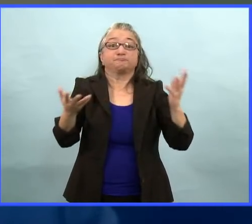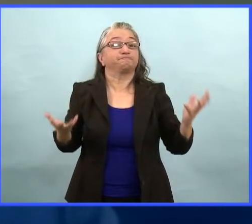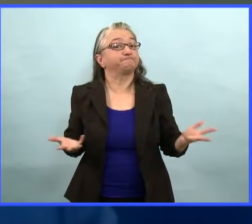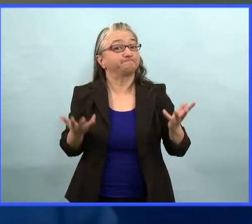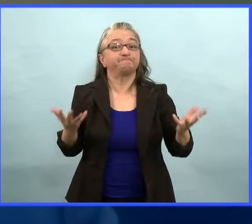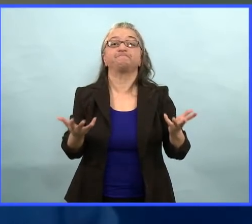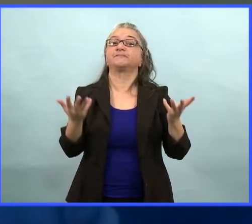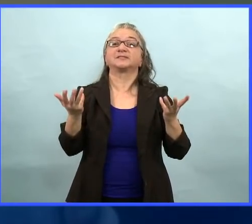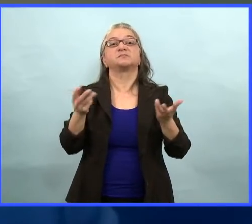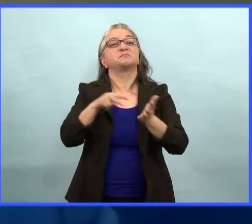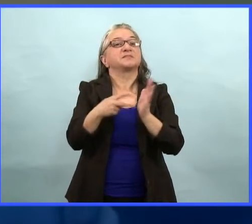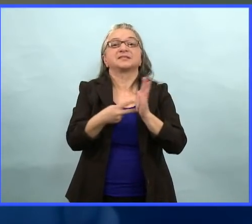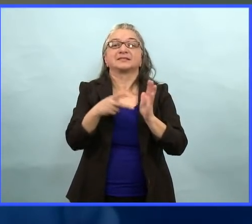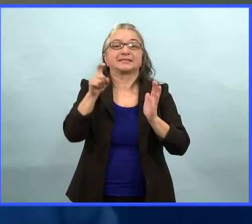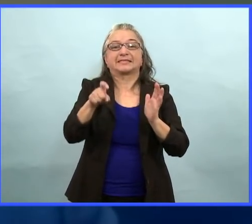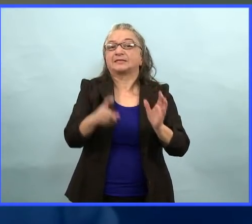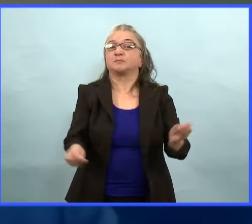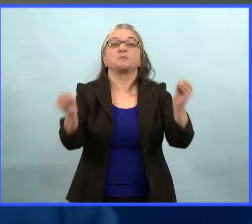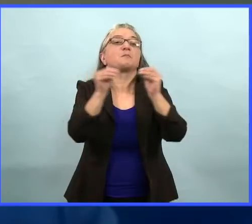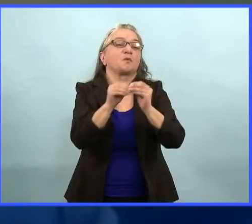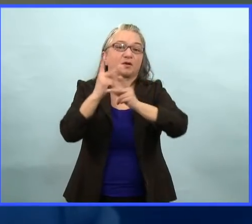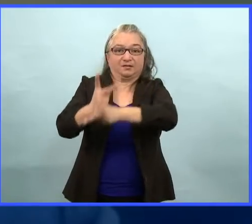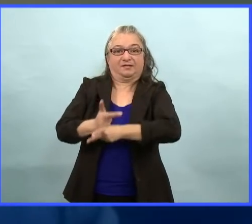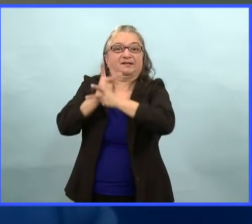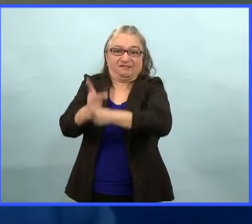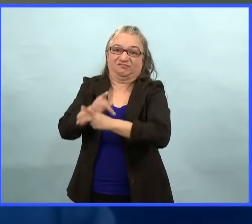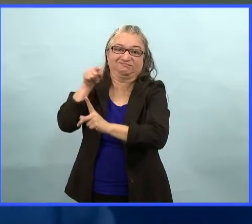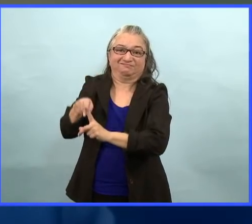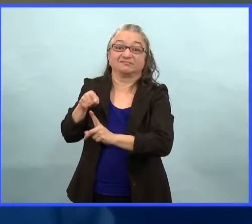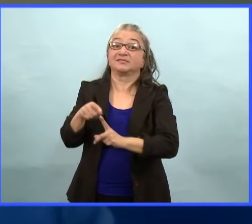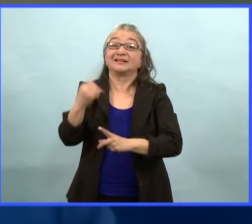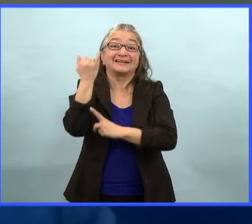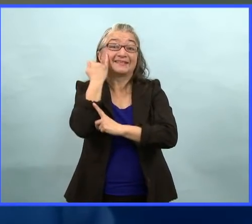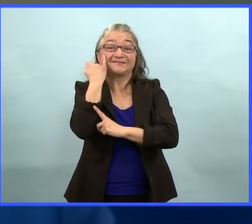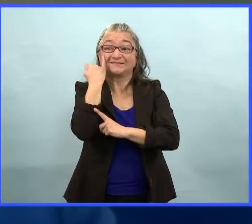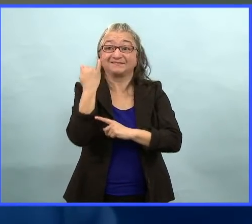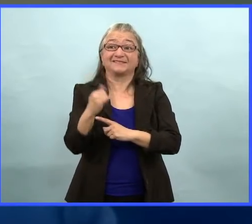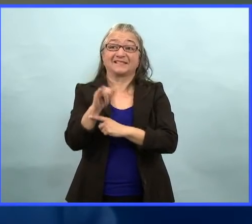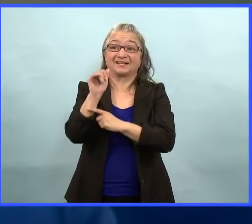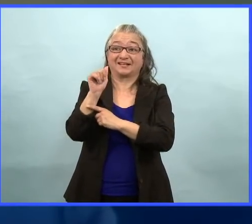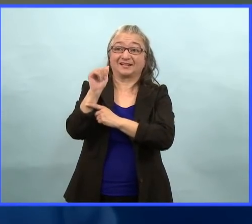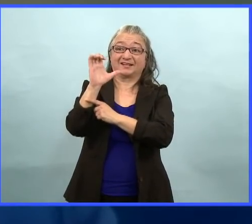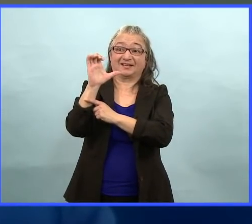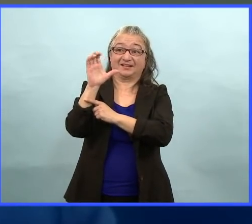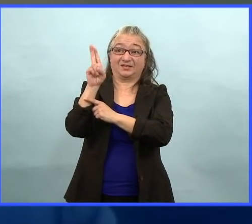who are in acute care facilities who don't require an acute care bed don't require to be